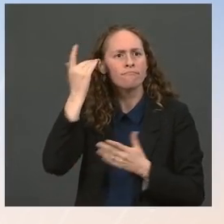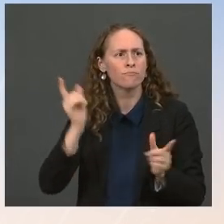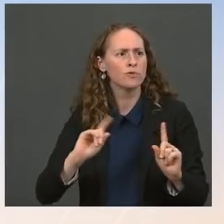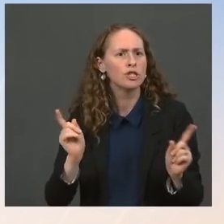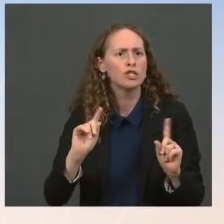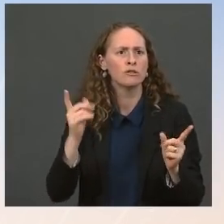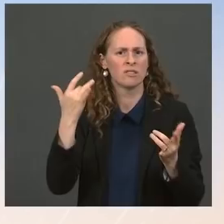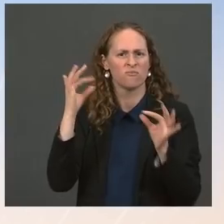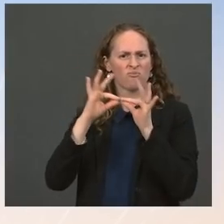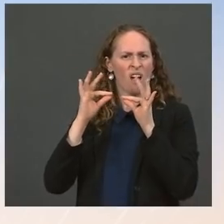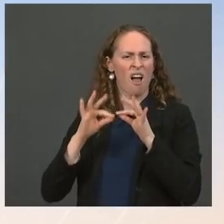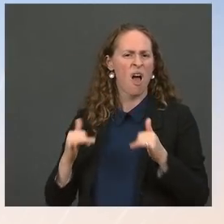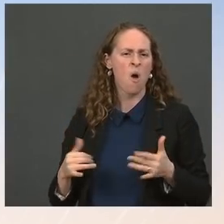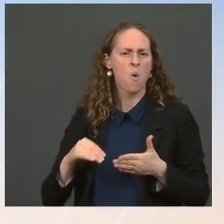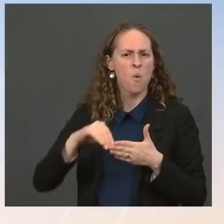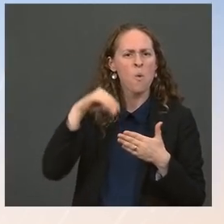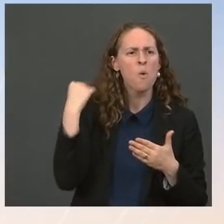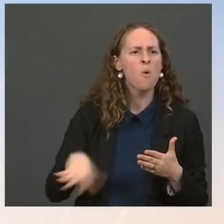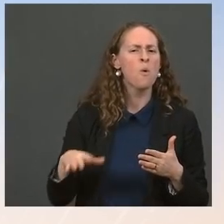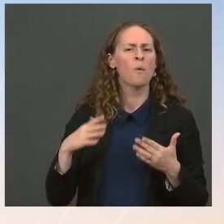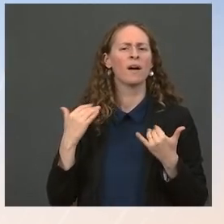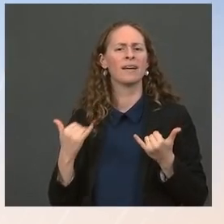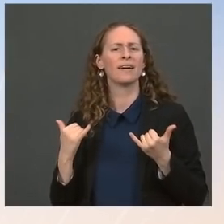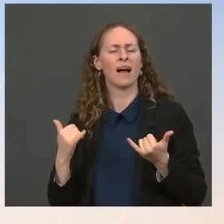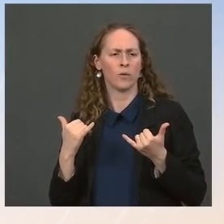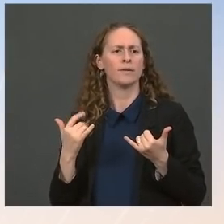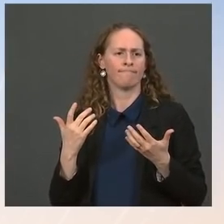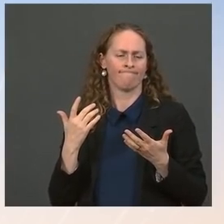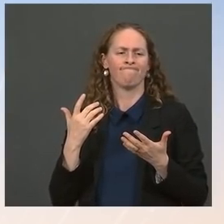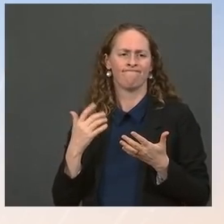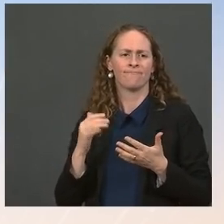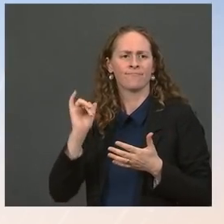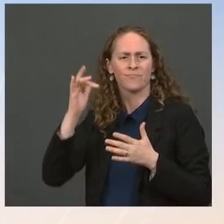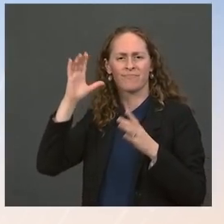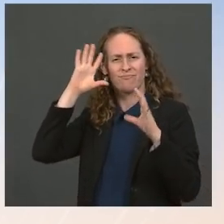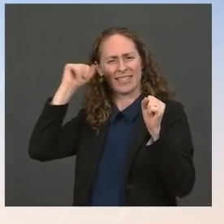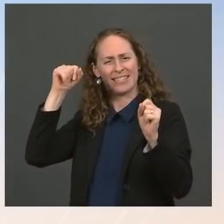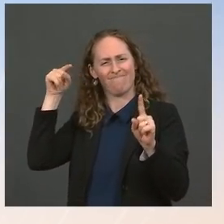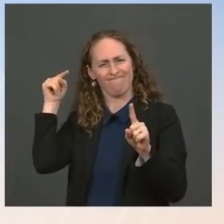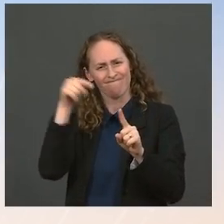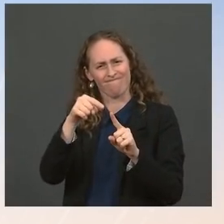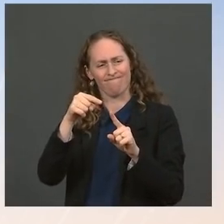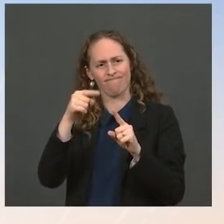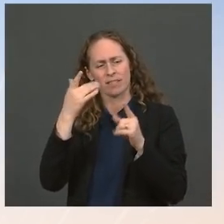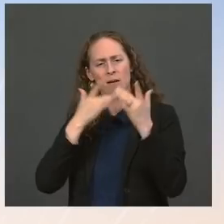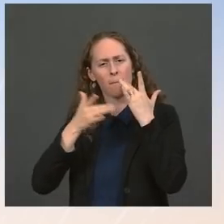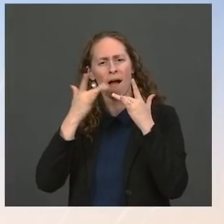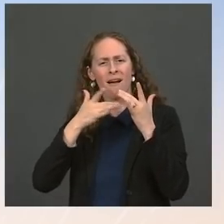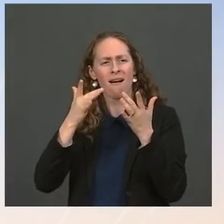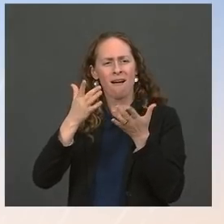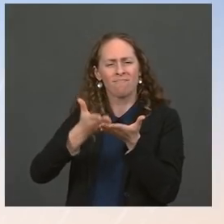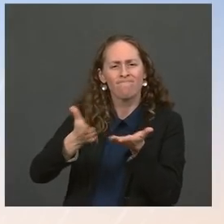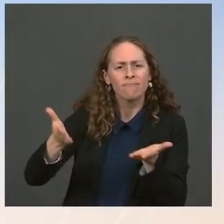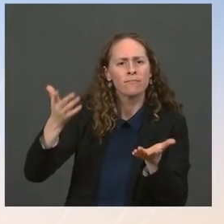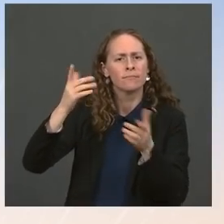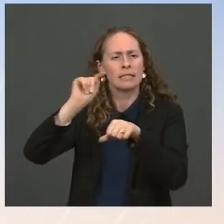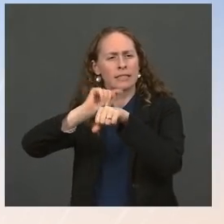That's one of the reasons the President has been so focused and the Supply Chain Task Force has been focused -- and there's money, also, in some of his proposals he's signed into law